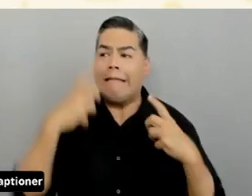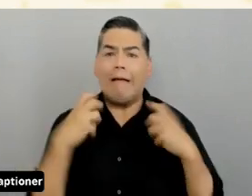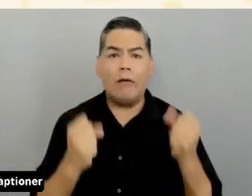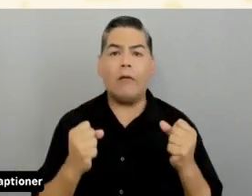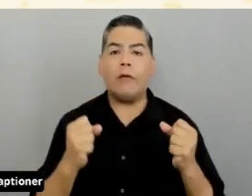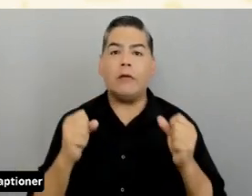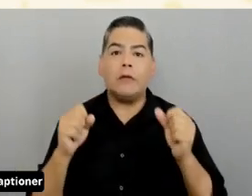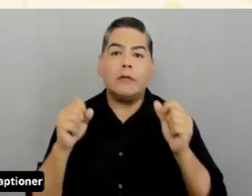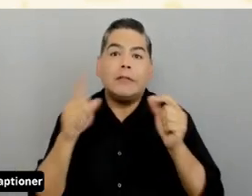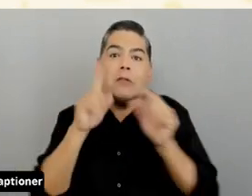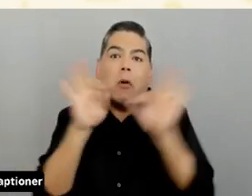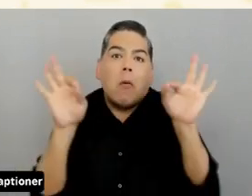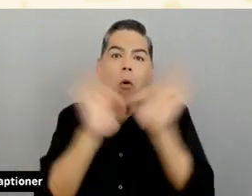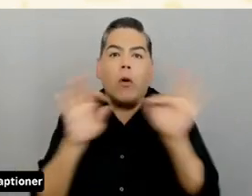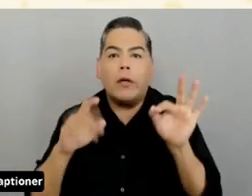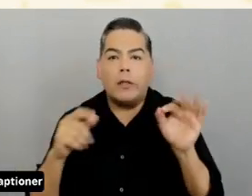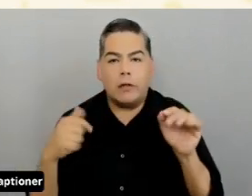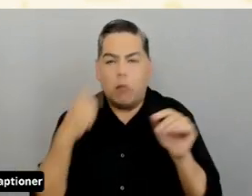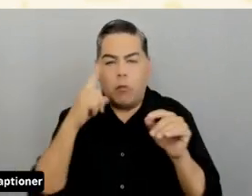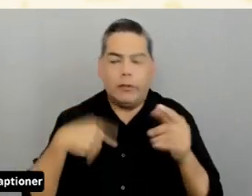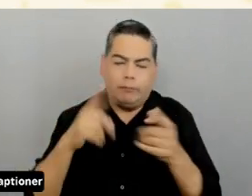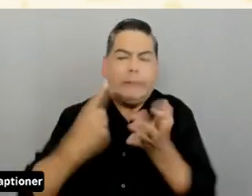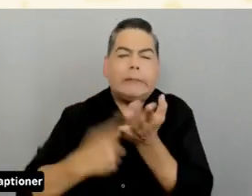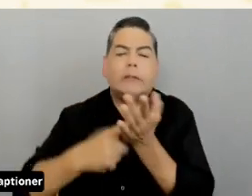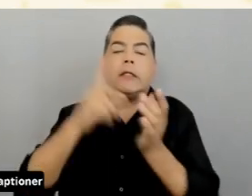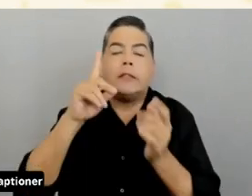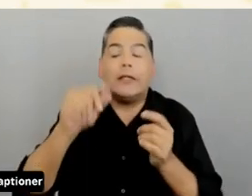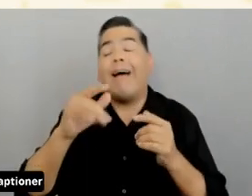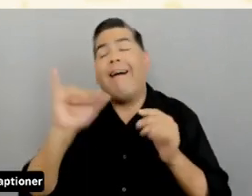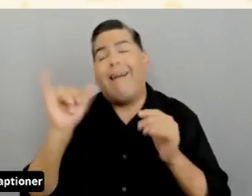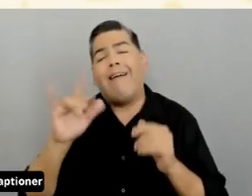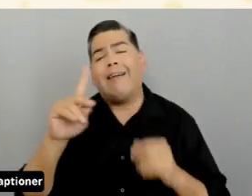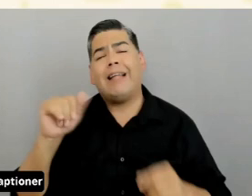when we are talking about data. So first step, humanize the data.